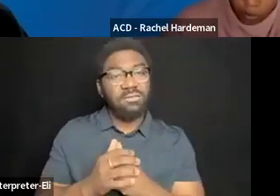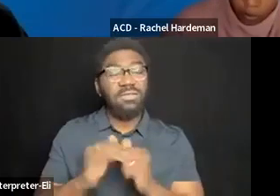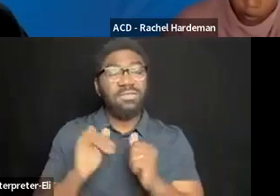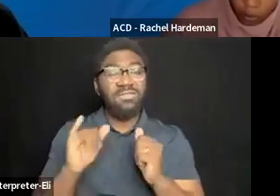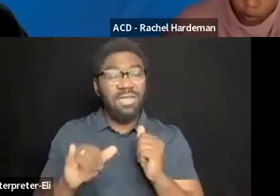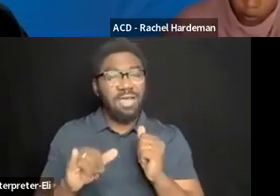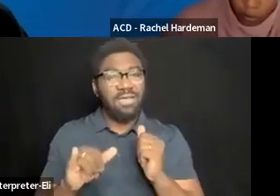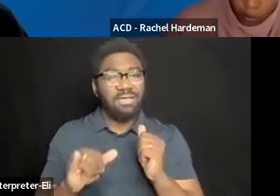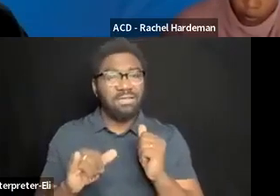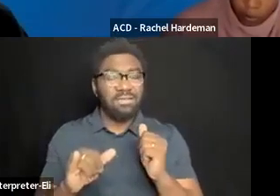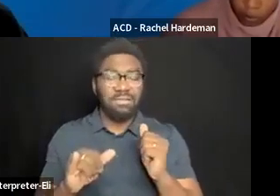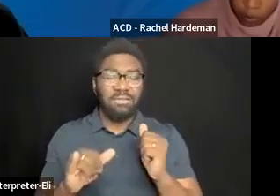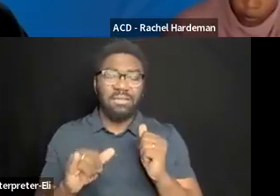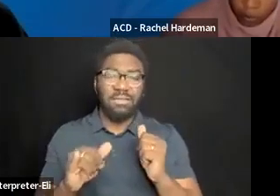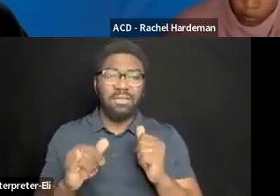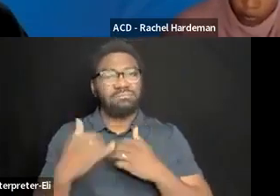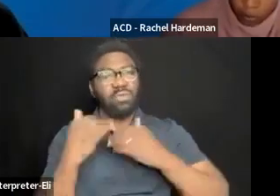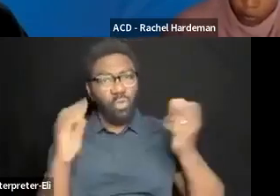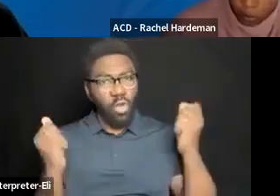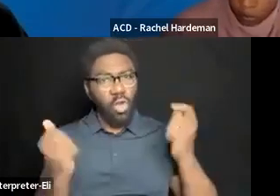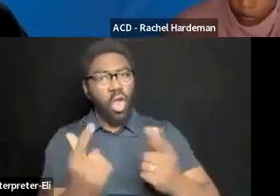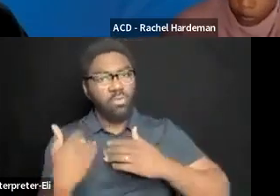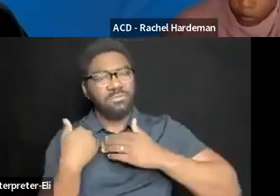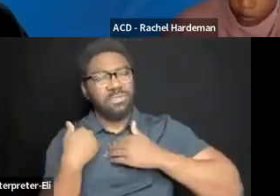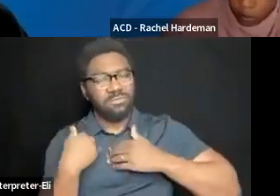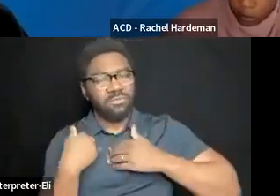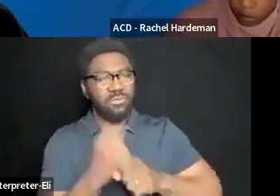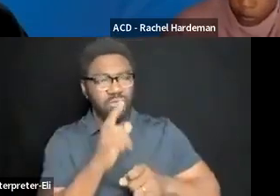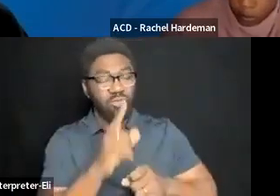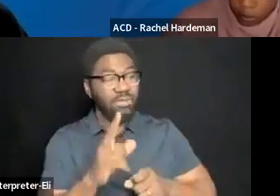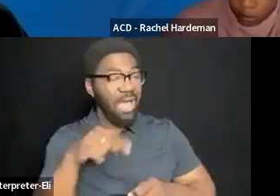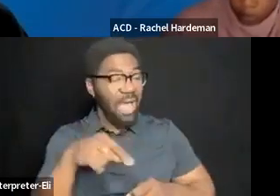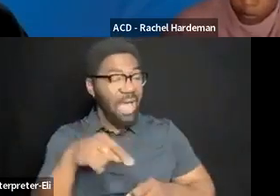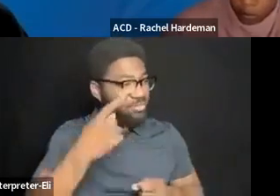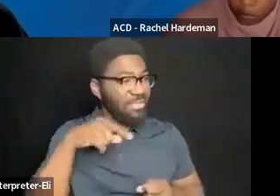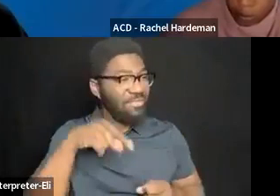that this data monetization effort may pause your data collection in the center until we get it up